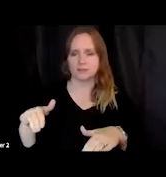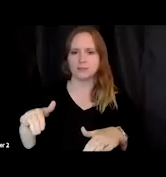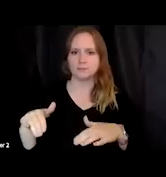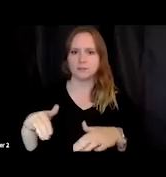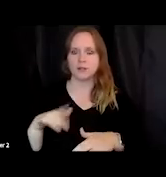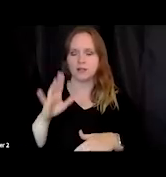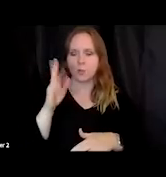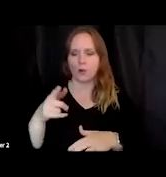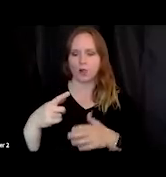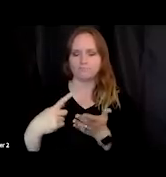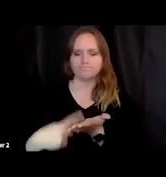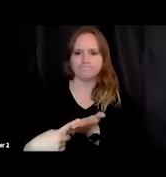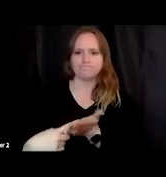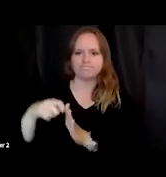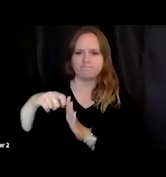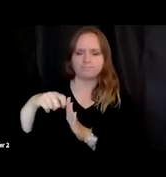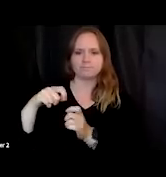that look like and what exactly it is.